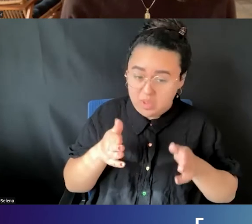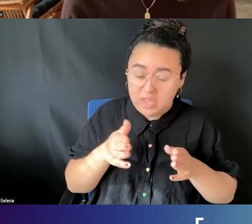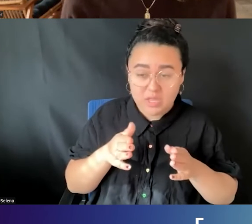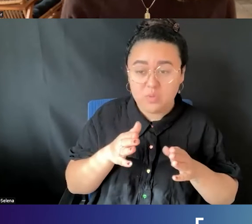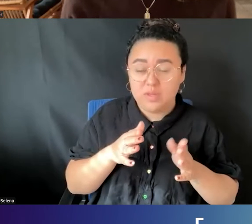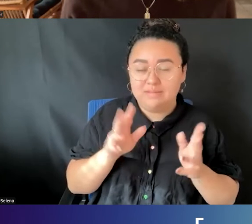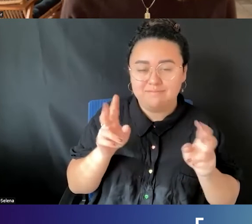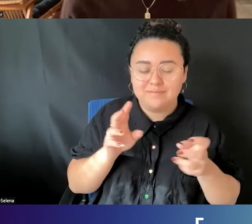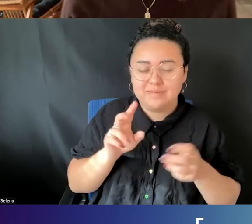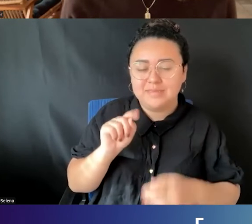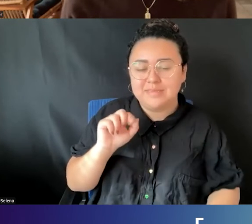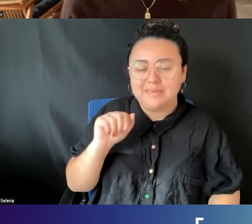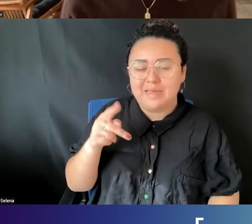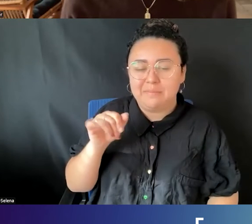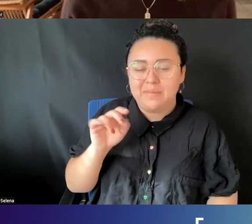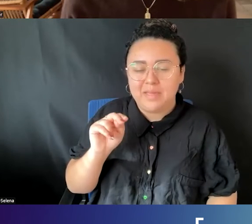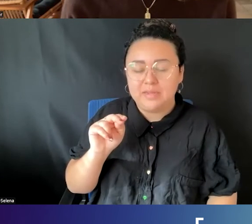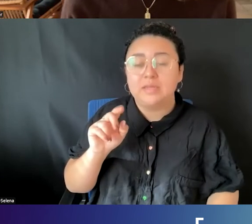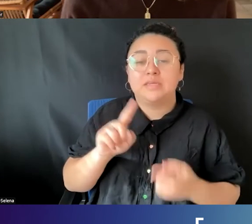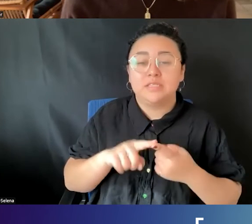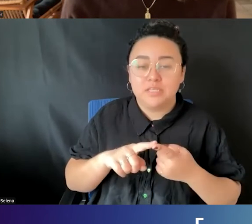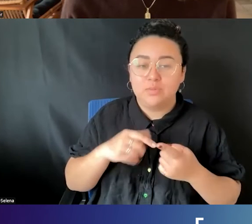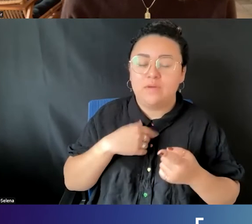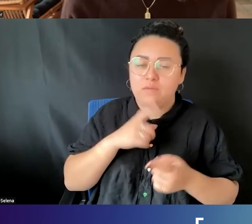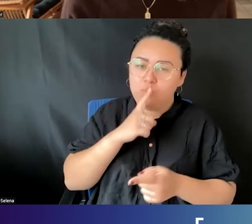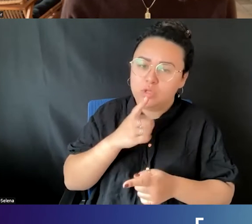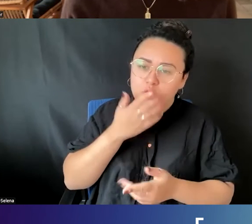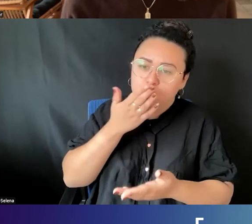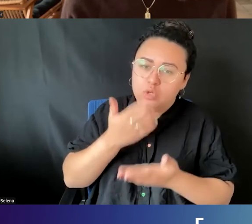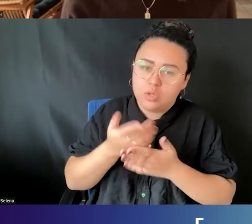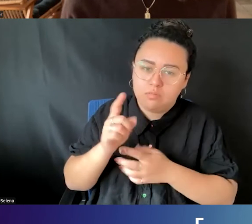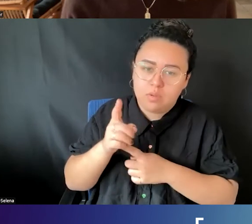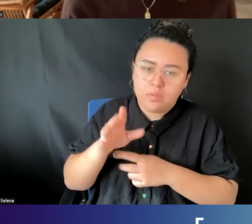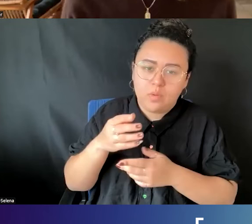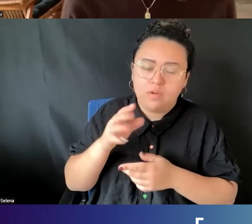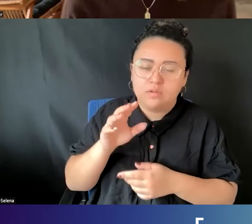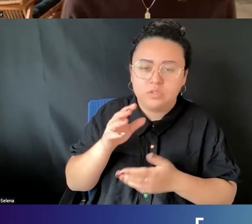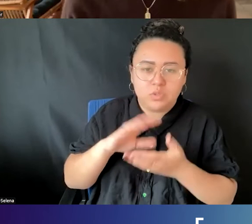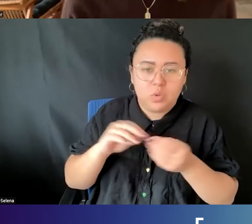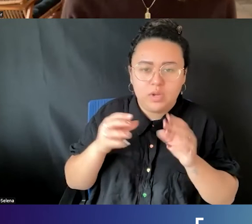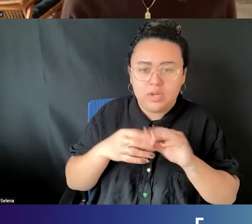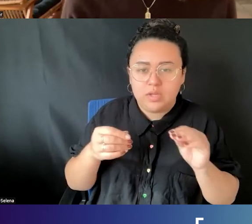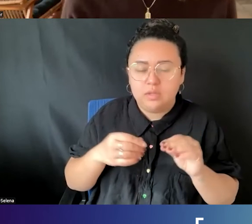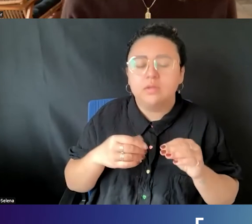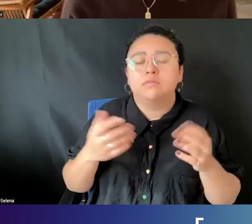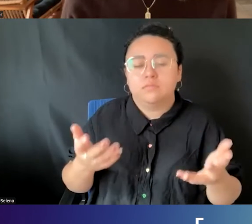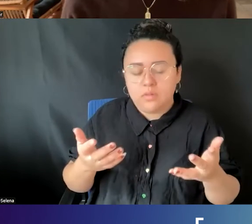at a really substantial moment within your unfolding story, then you can really